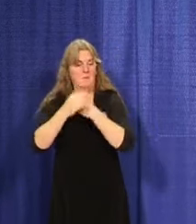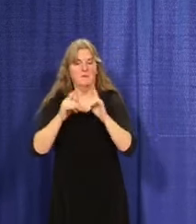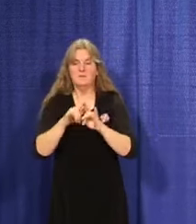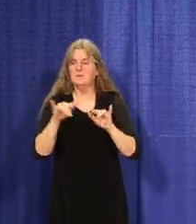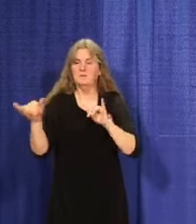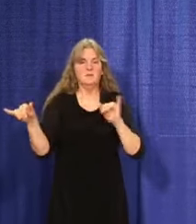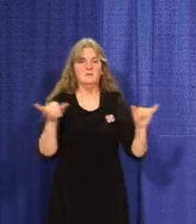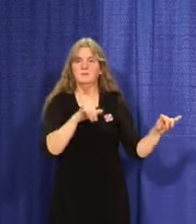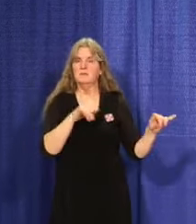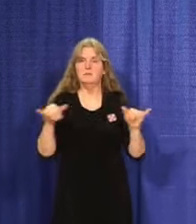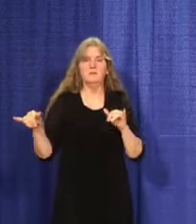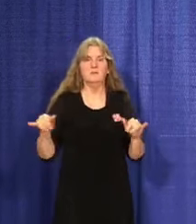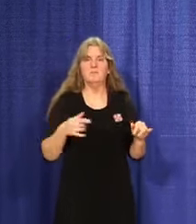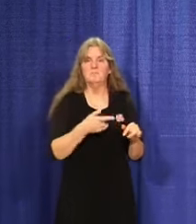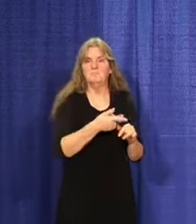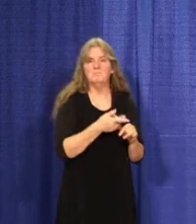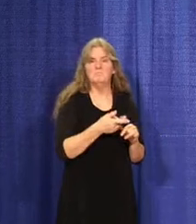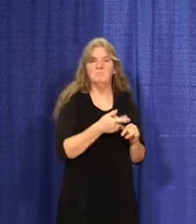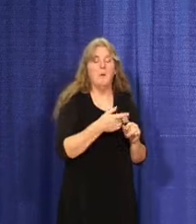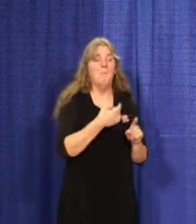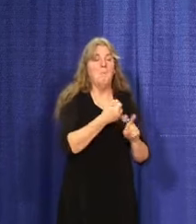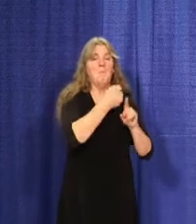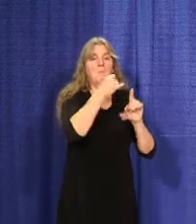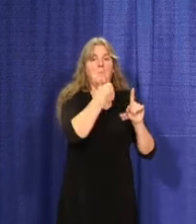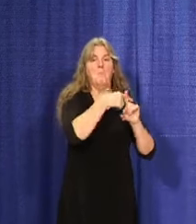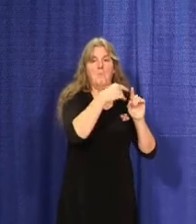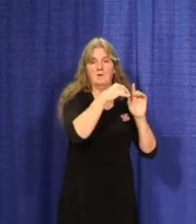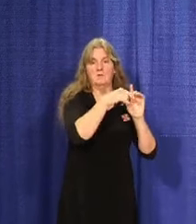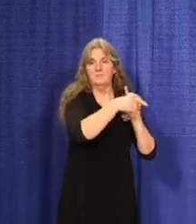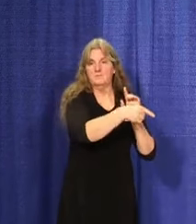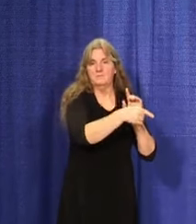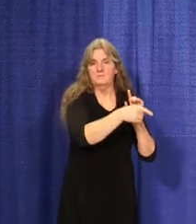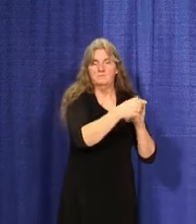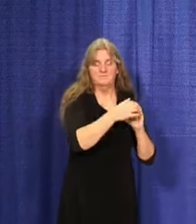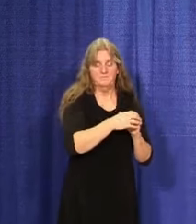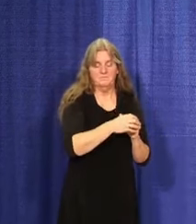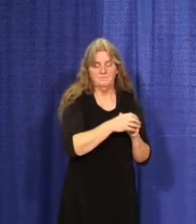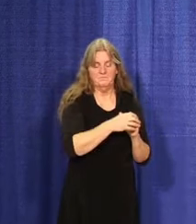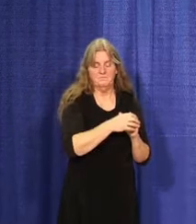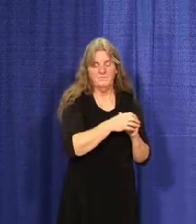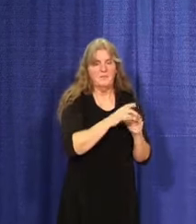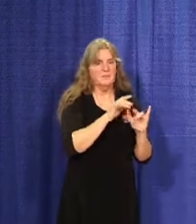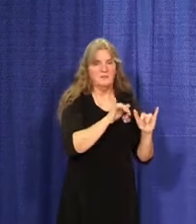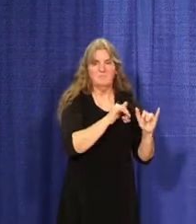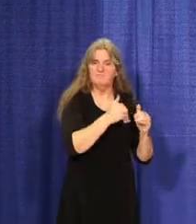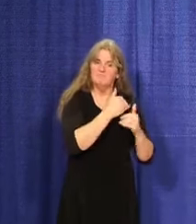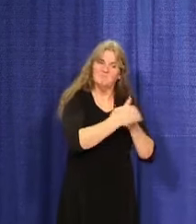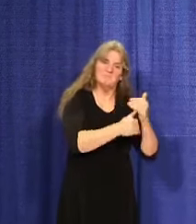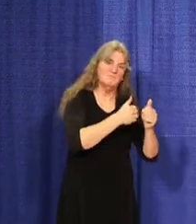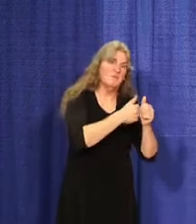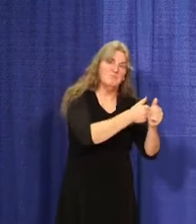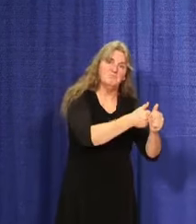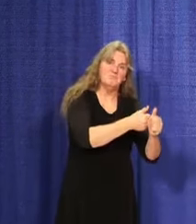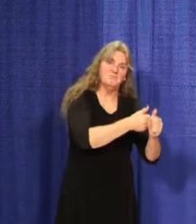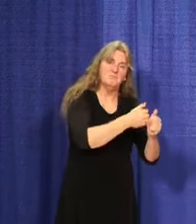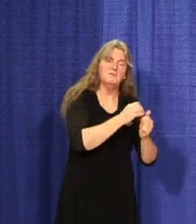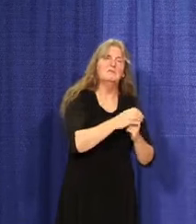simply continued. And the care received was